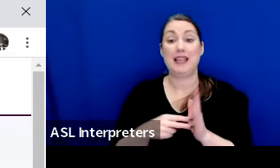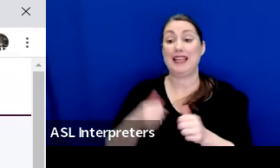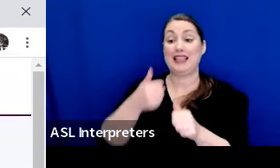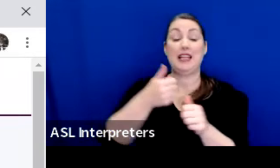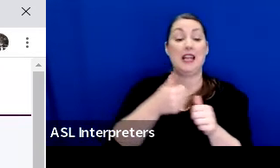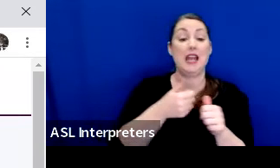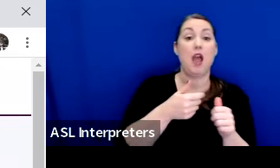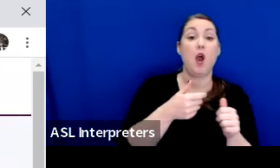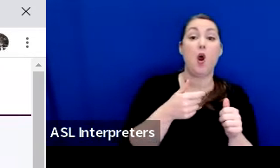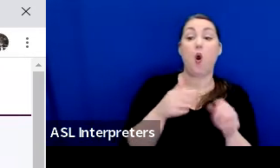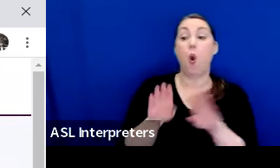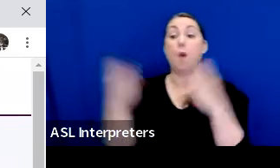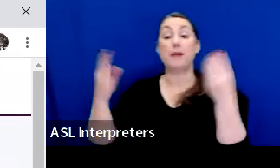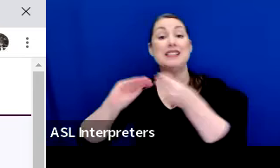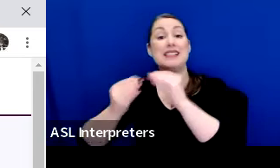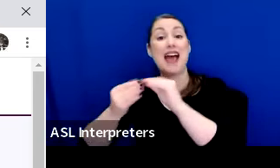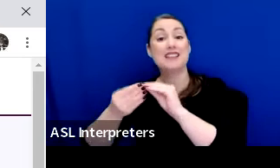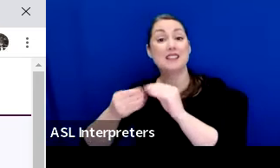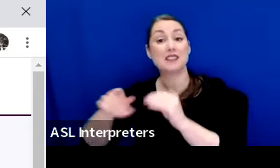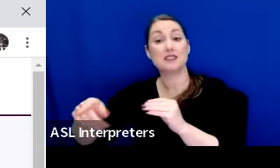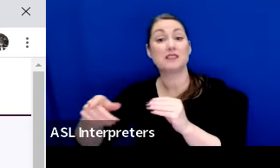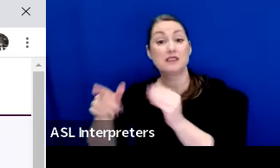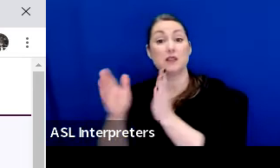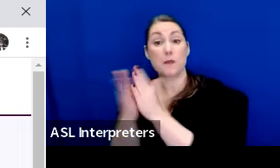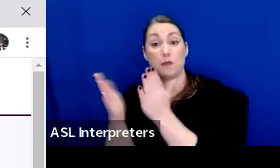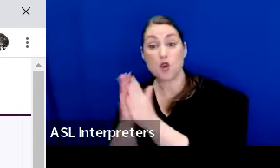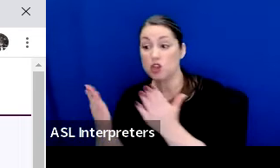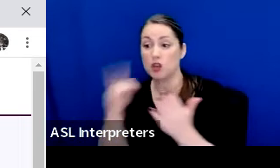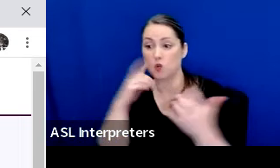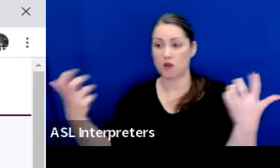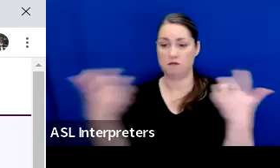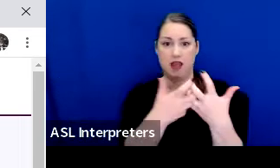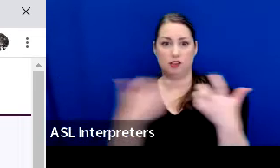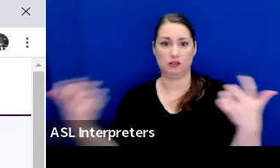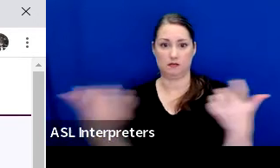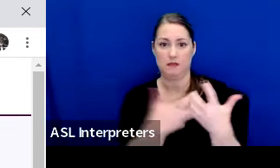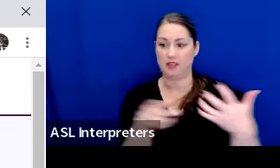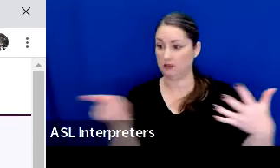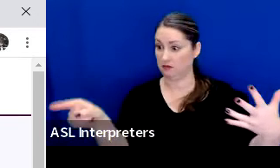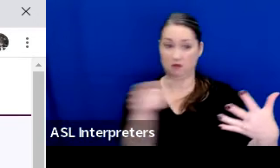So the problems actually linked to the textbook pages, which I'll show you a bit. So I needed to